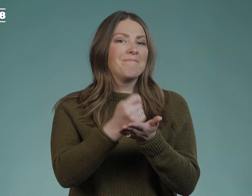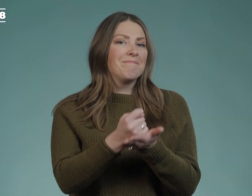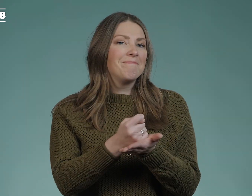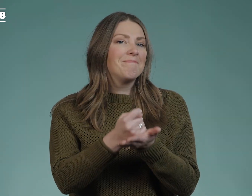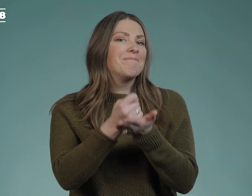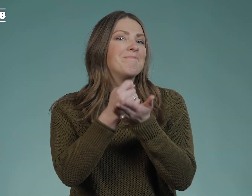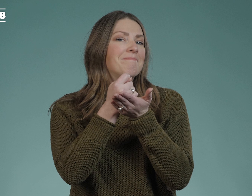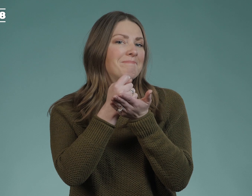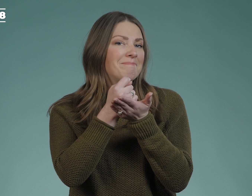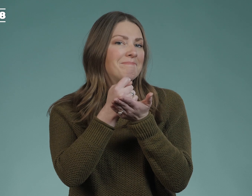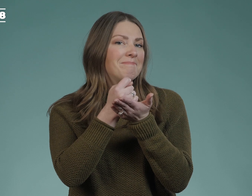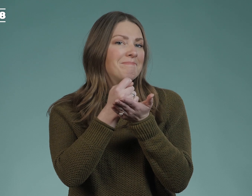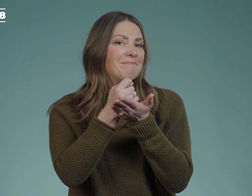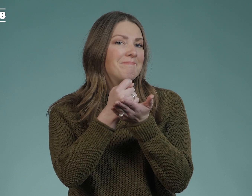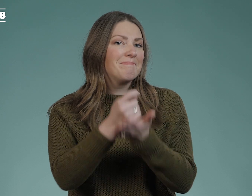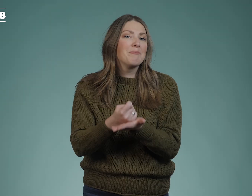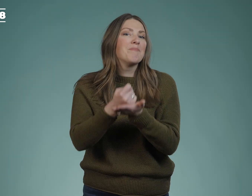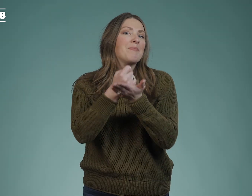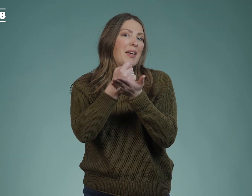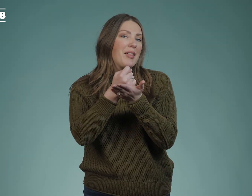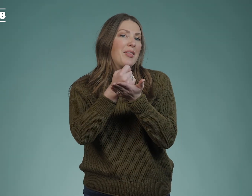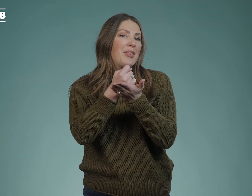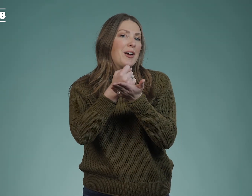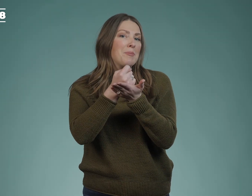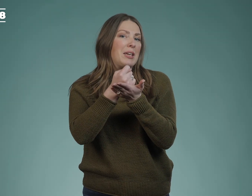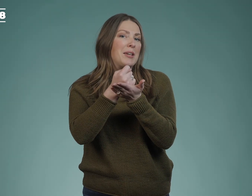But with the T-hand. Therapy